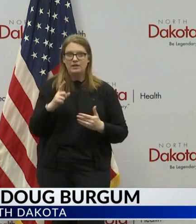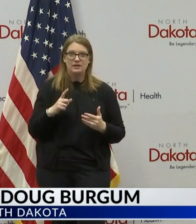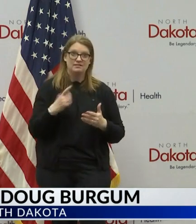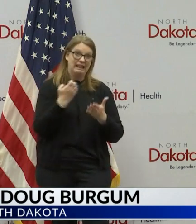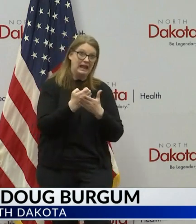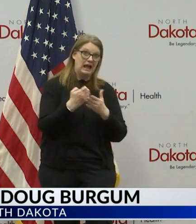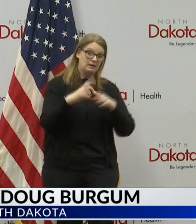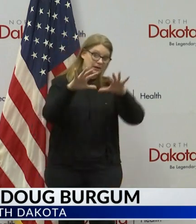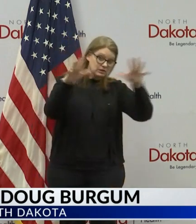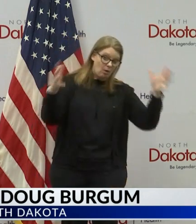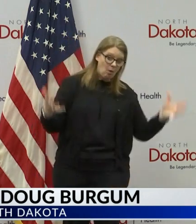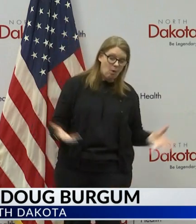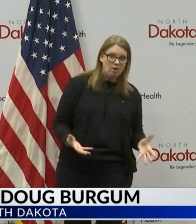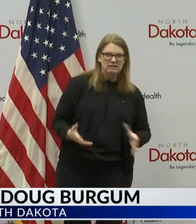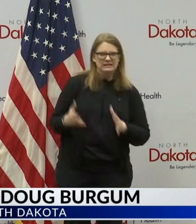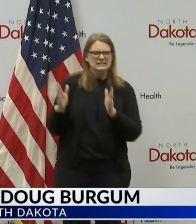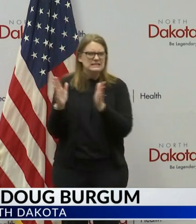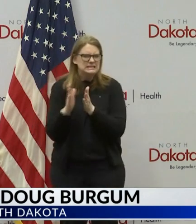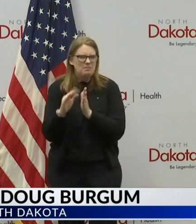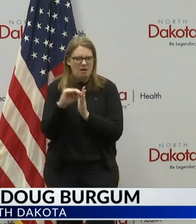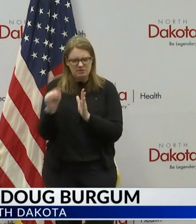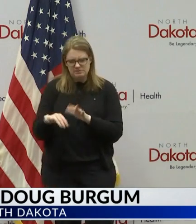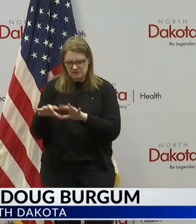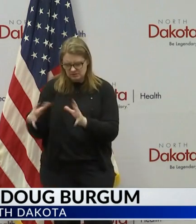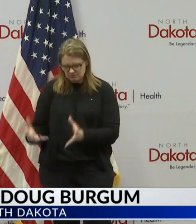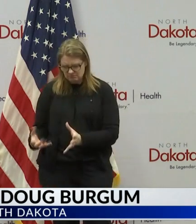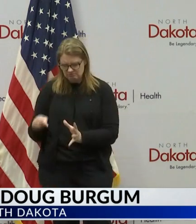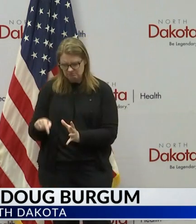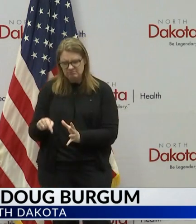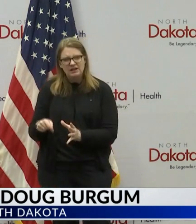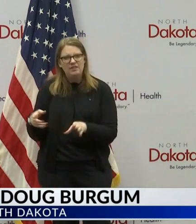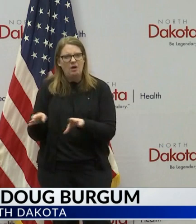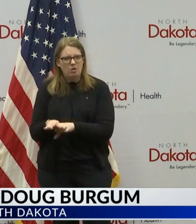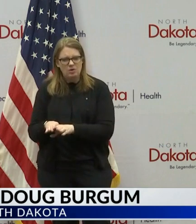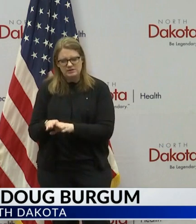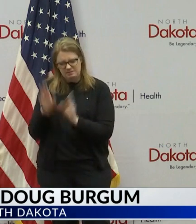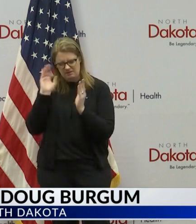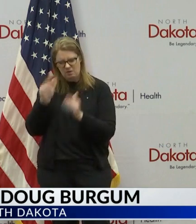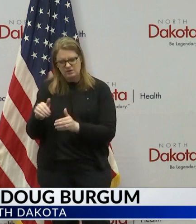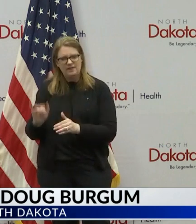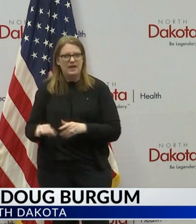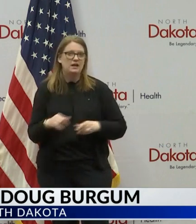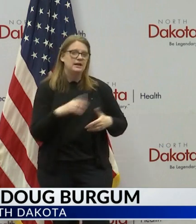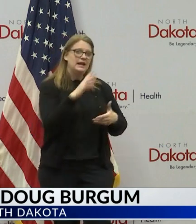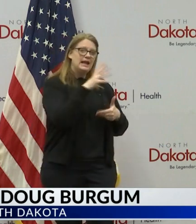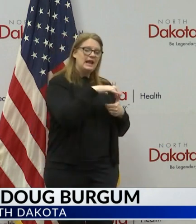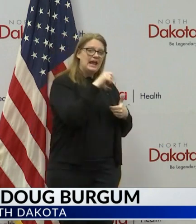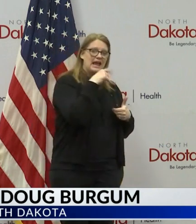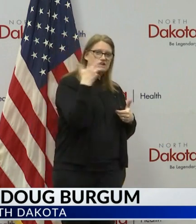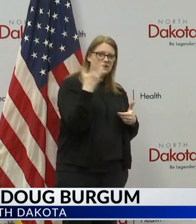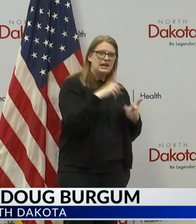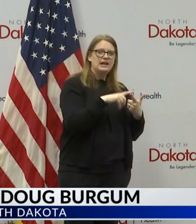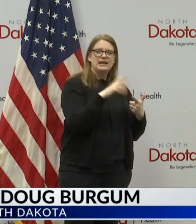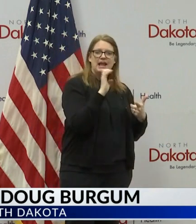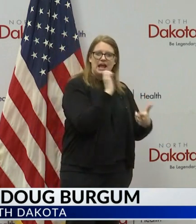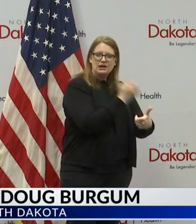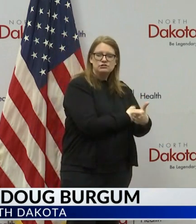WERE AFFECTED BY THE PART OF THE NORTH DAKOTA ECONOMY AND IN PERCENTAGE AND ALL OF AG